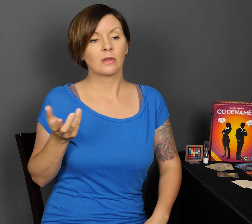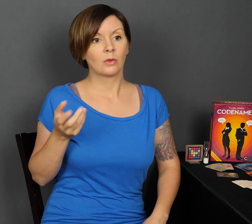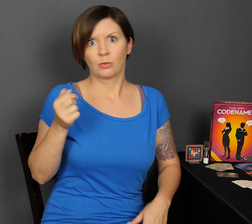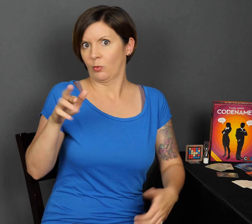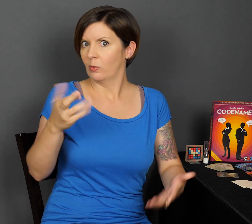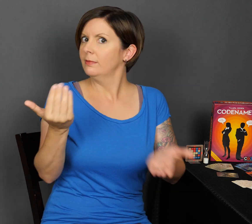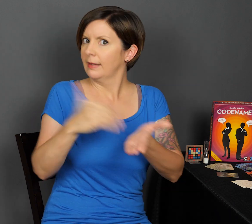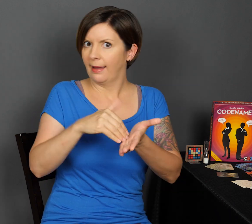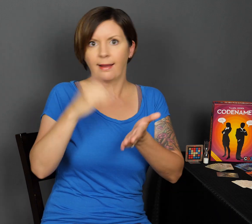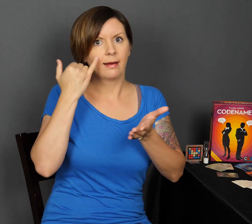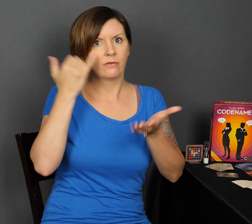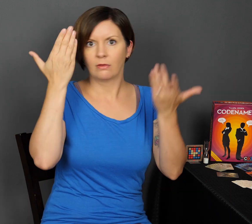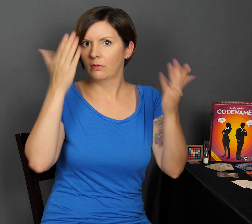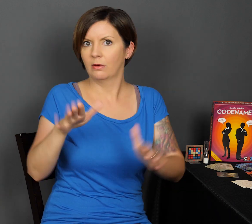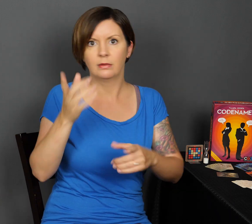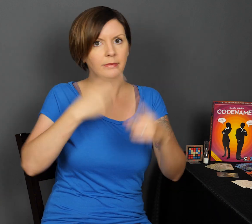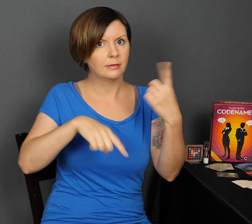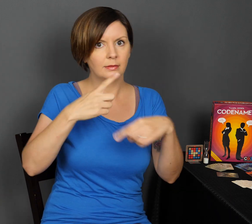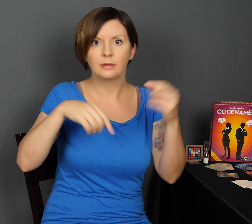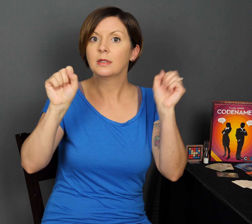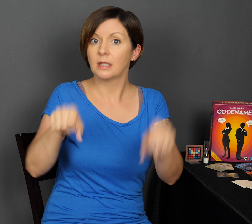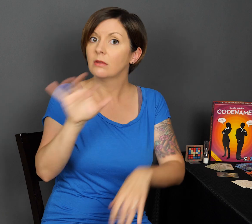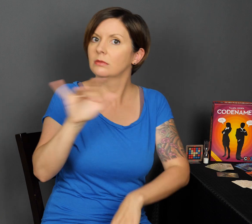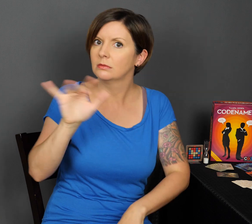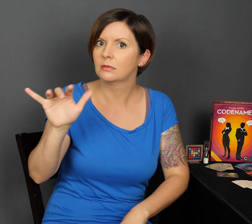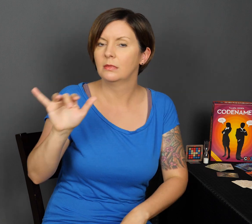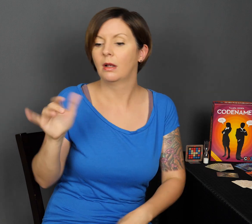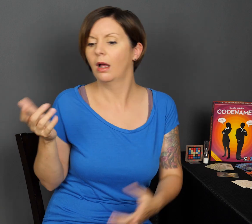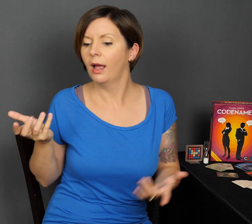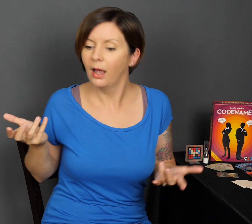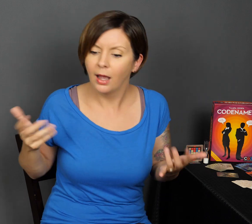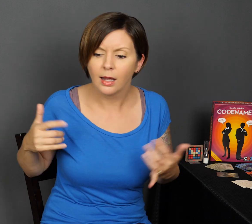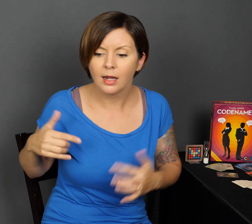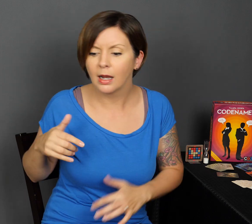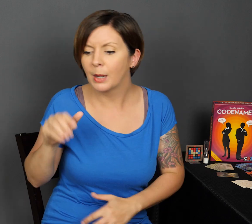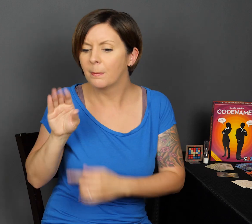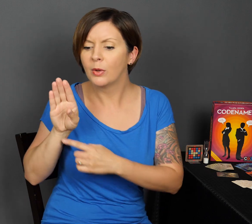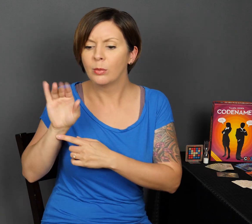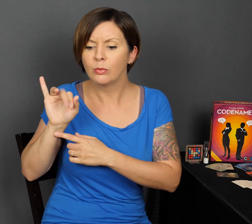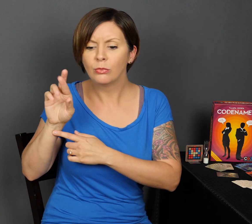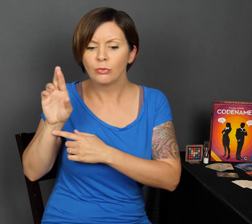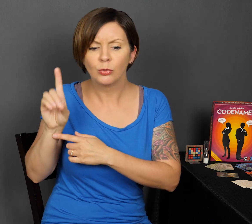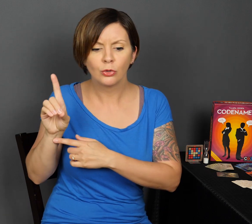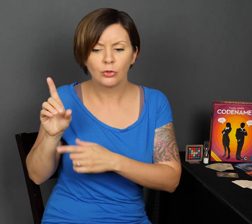Or, again, if they don't know how to sign they could just fingerspell that stuff…